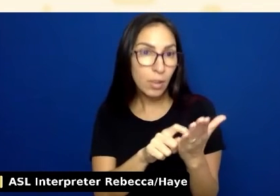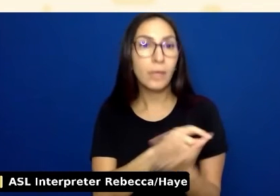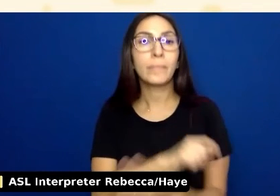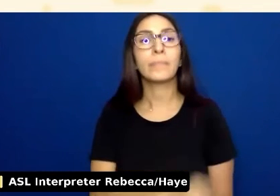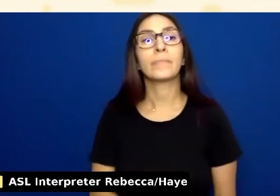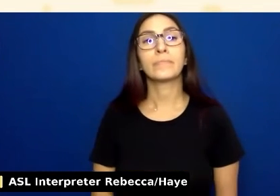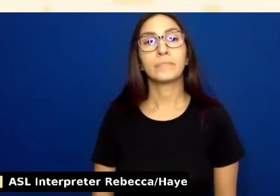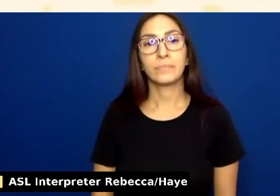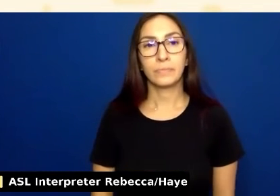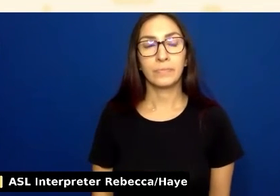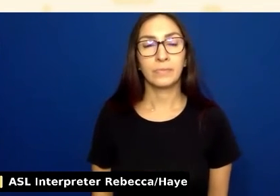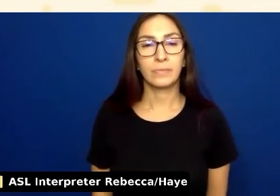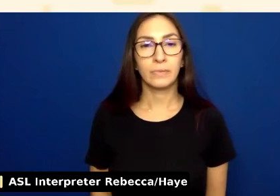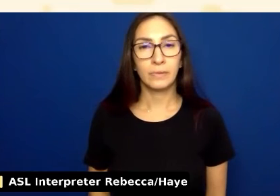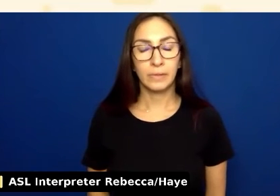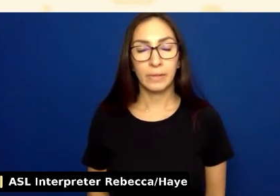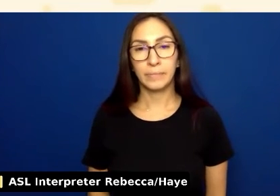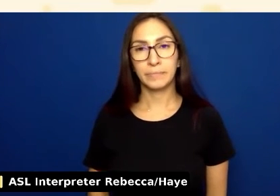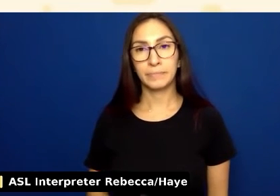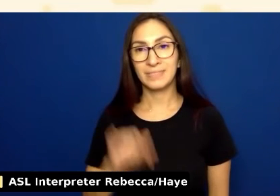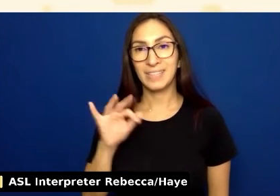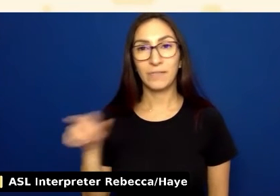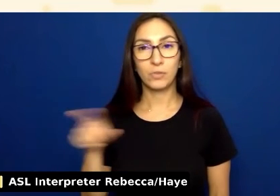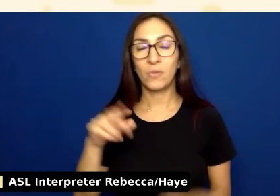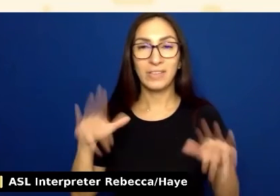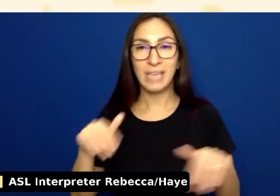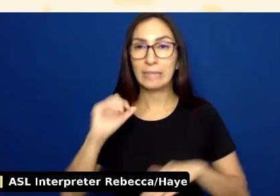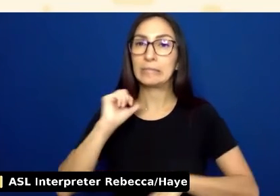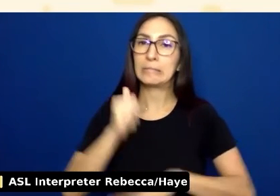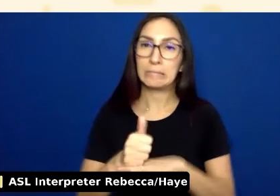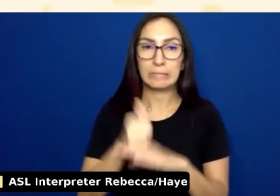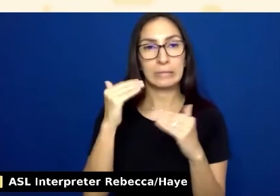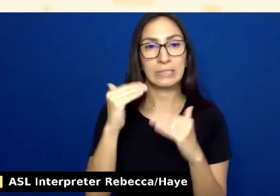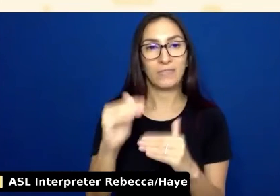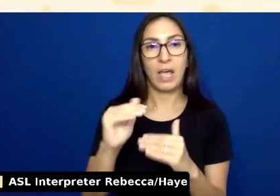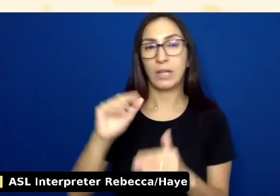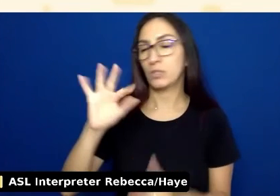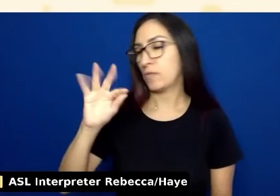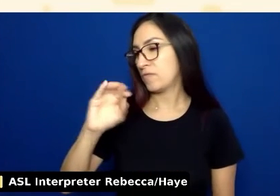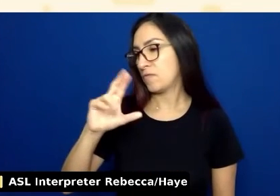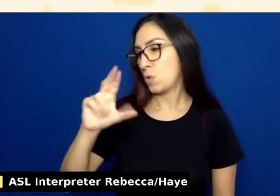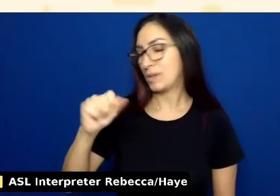If you have not defined the focus, here I would like to add this information.